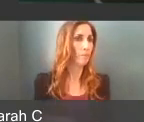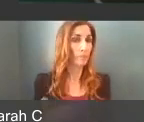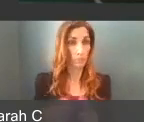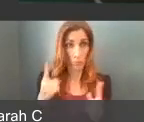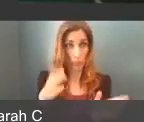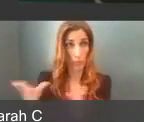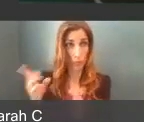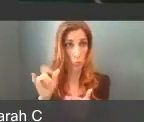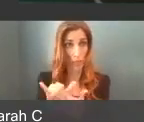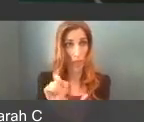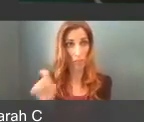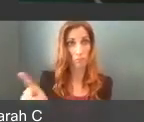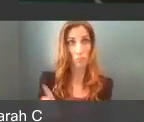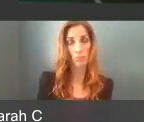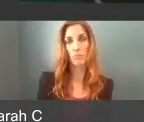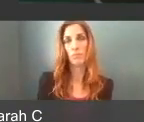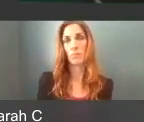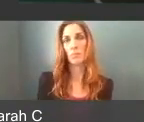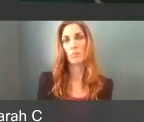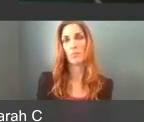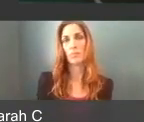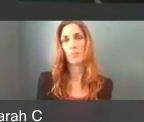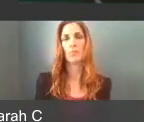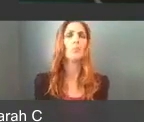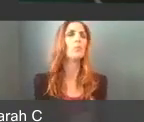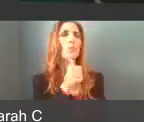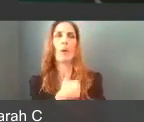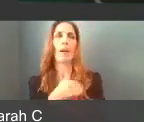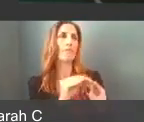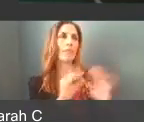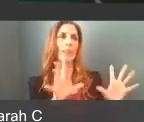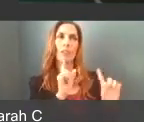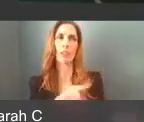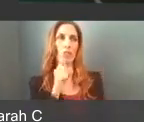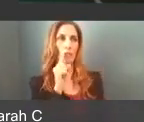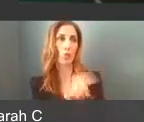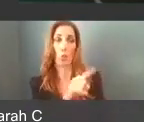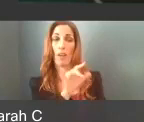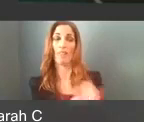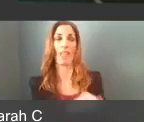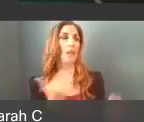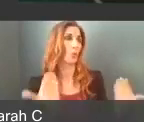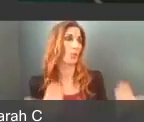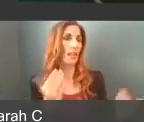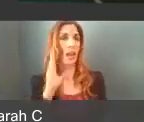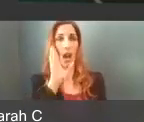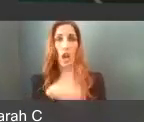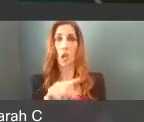[Commissioner Arkoosh] I don't have a firm answer for you on that today. I know that my team is meeting to discuss that